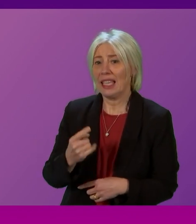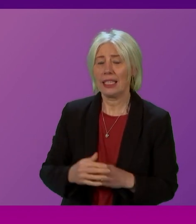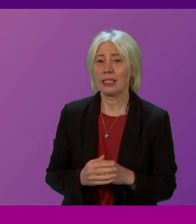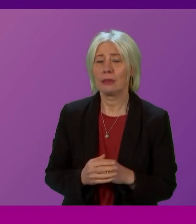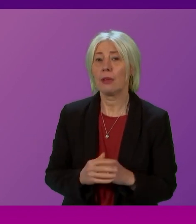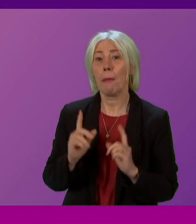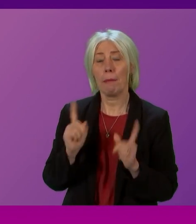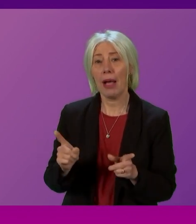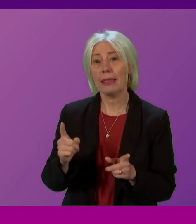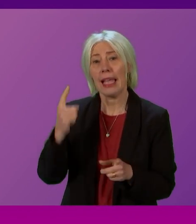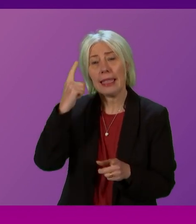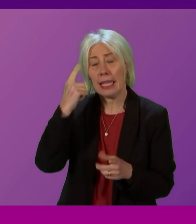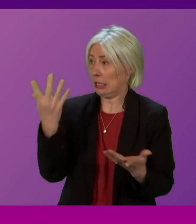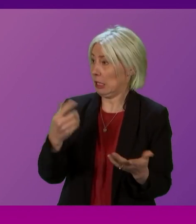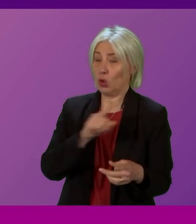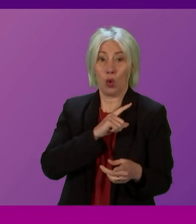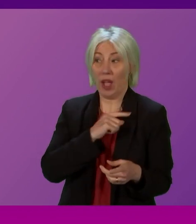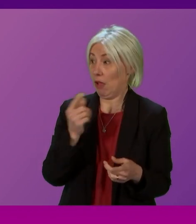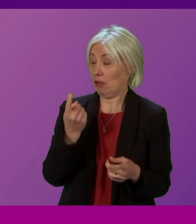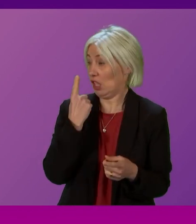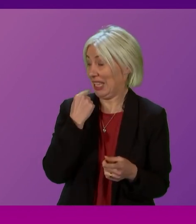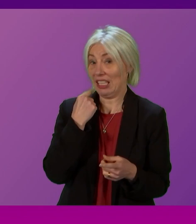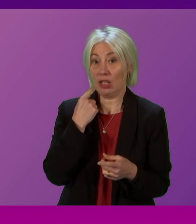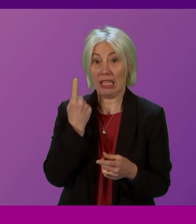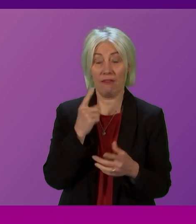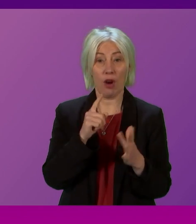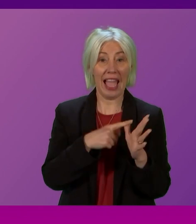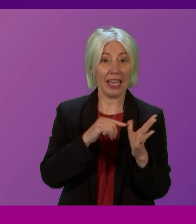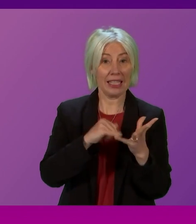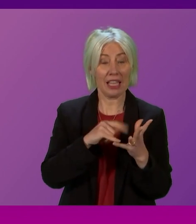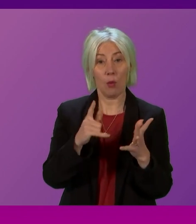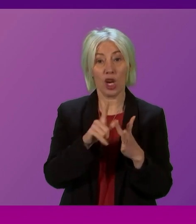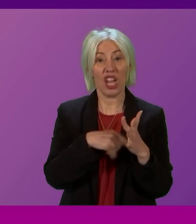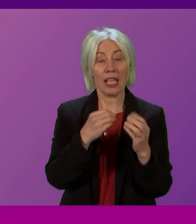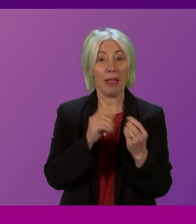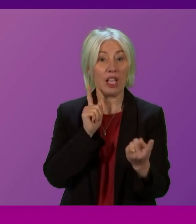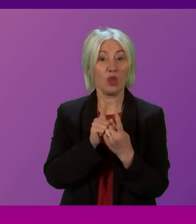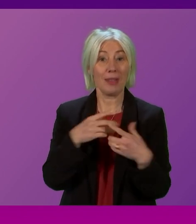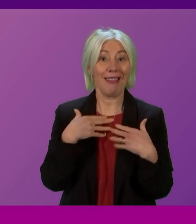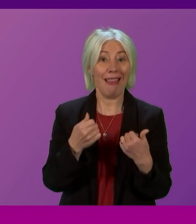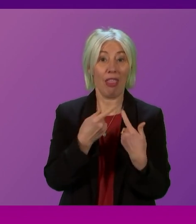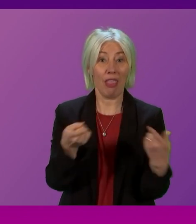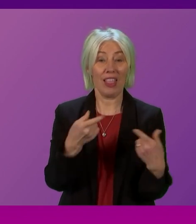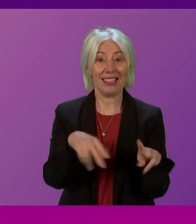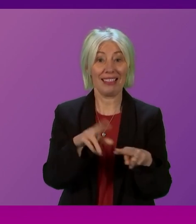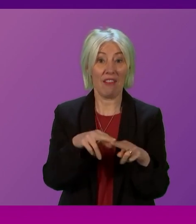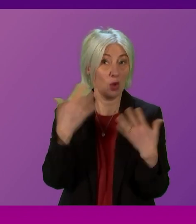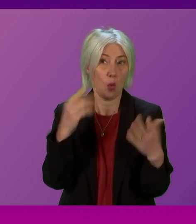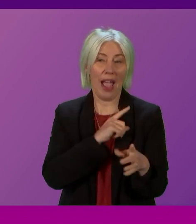I do not know why it took until yesterday for Anas Sarwar and Jackie Baillie to meet with health service professionals; the Cabinet Secretary for Health and Social Care meets